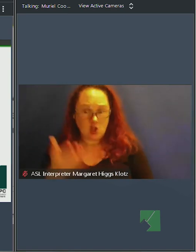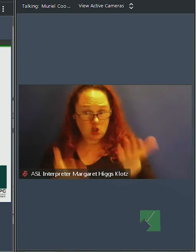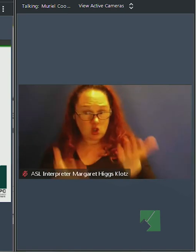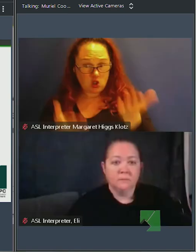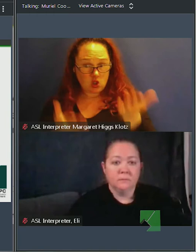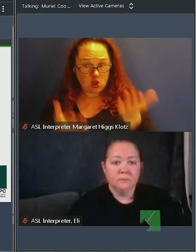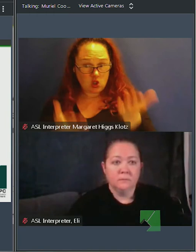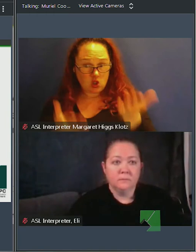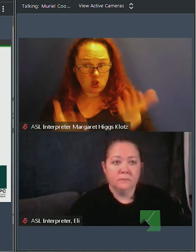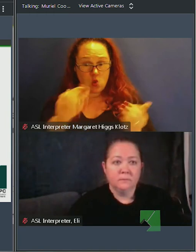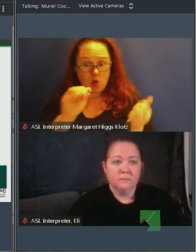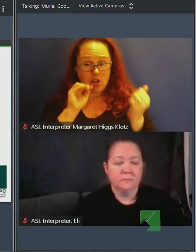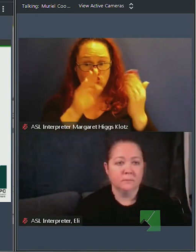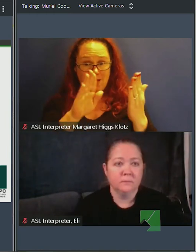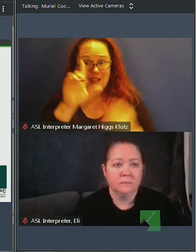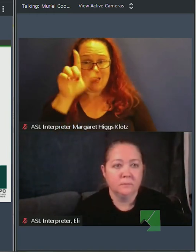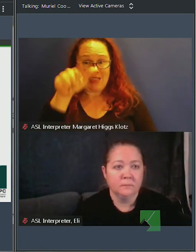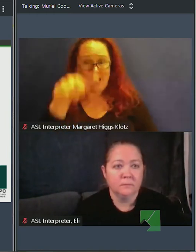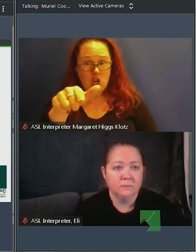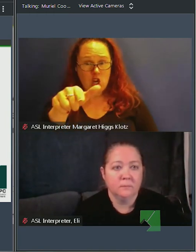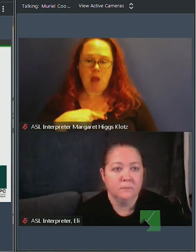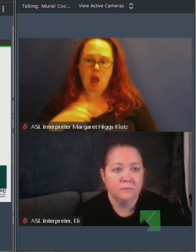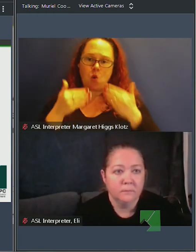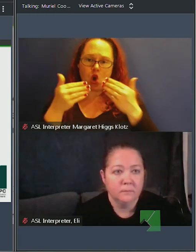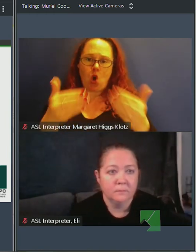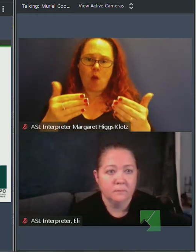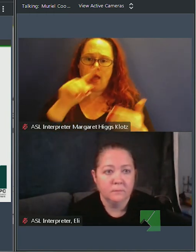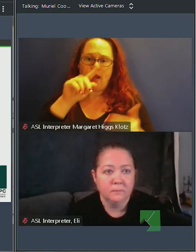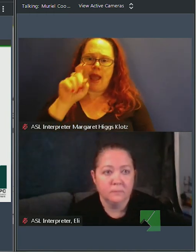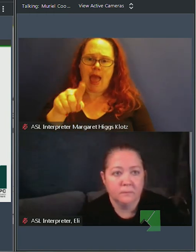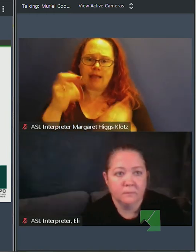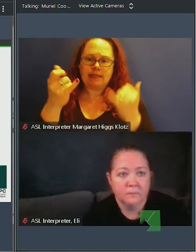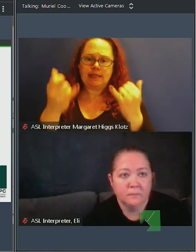but I will ask the question now. I mean, considering all of the opposition,